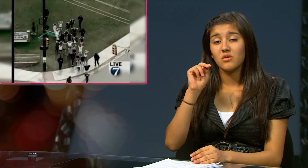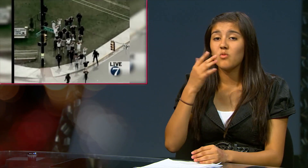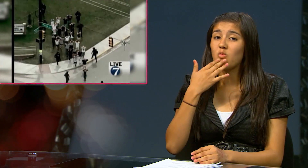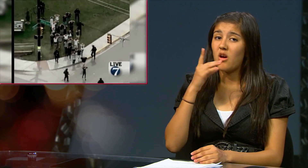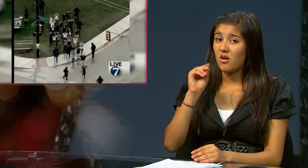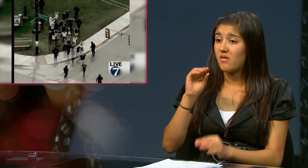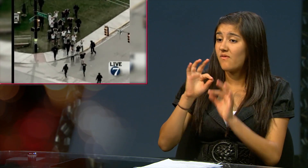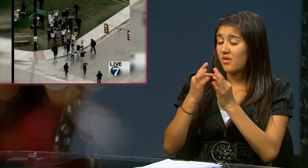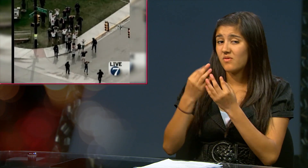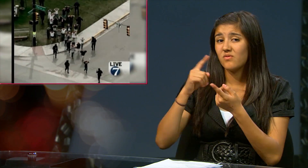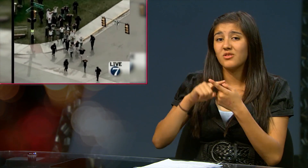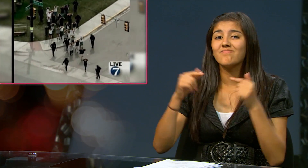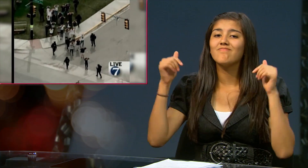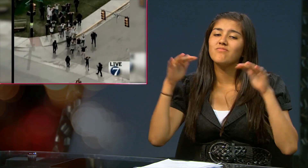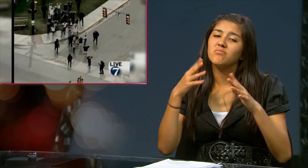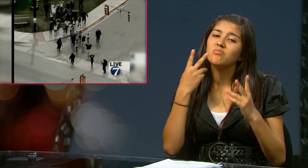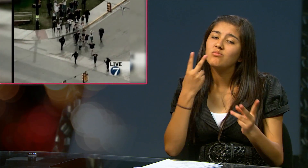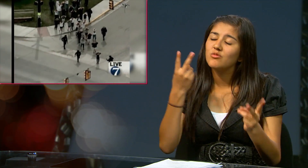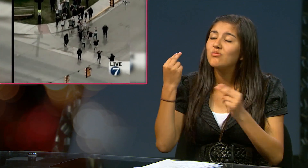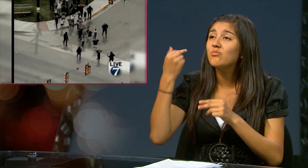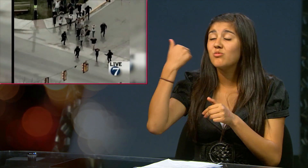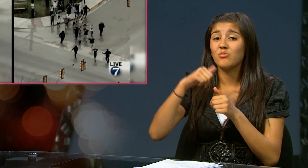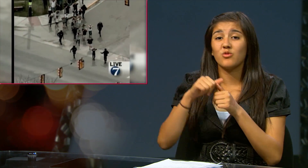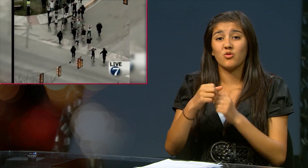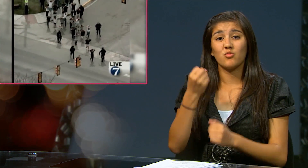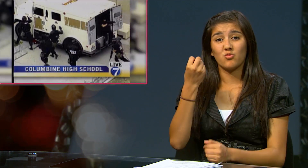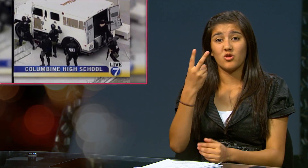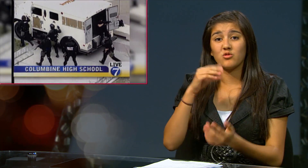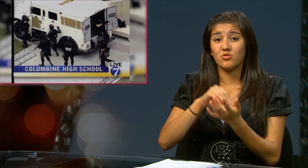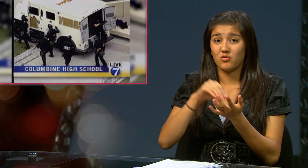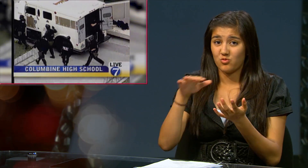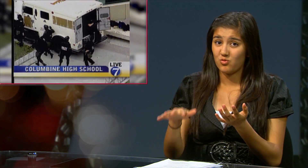FAMILY AND FRIENDS GATHERED AT THE MEMORIAL TO REMEMBER THE 12 STUDENTS AND ONE TEACHER